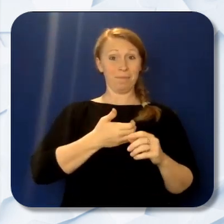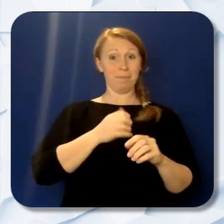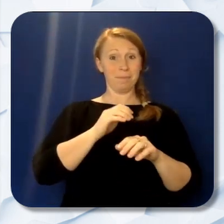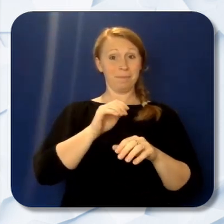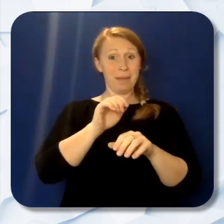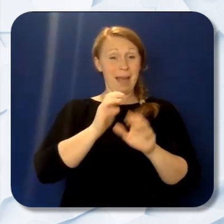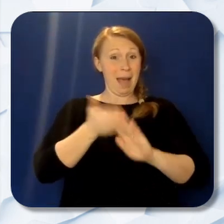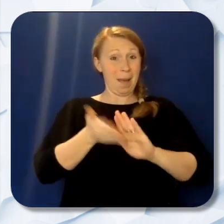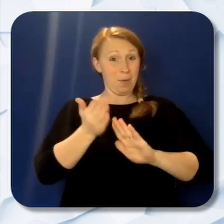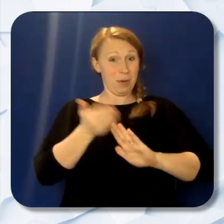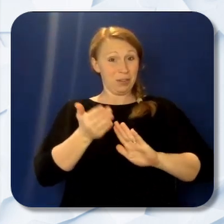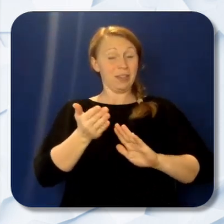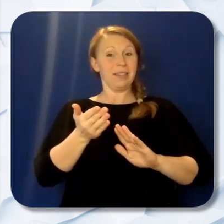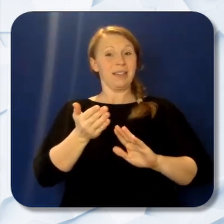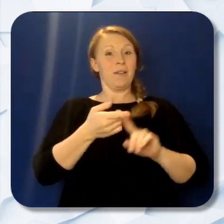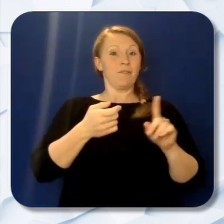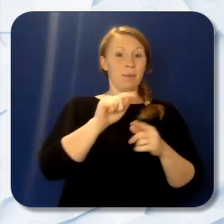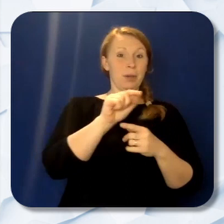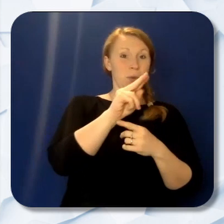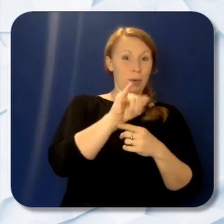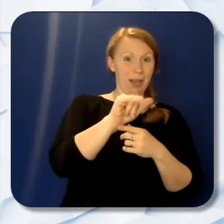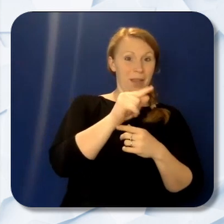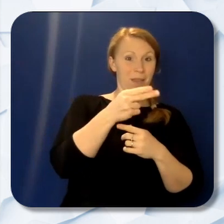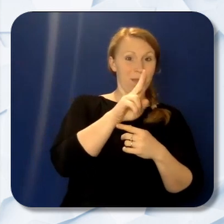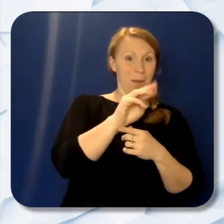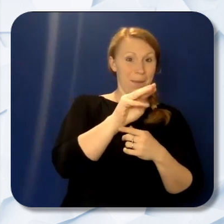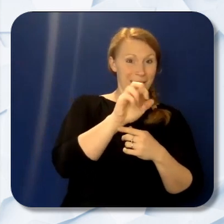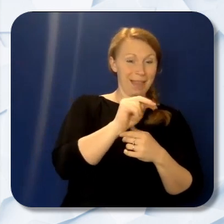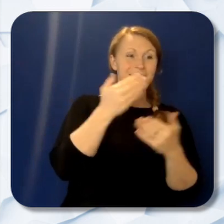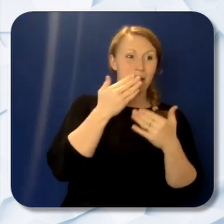CDE on behalf of Superintendent Tony Thurmond. Uh, thank you so much. And again, thank you